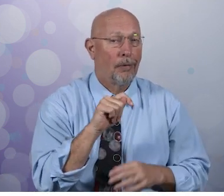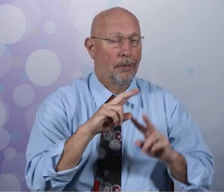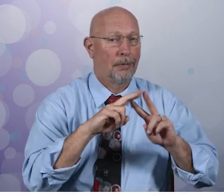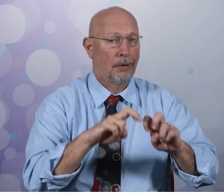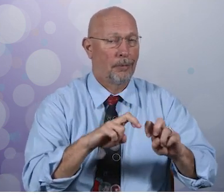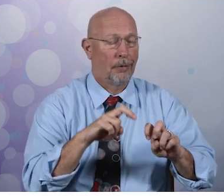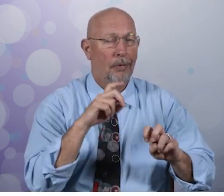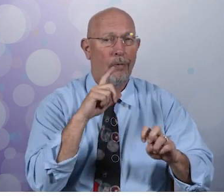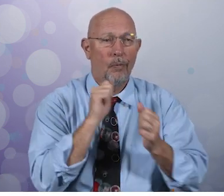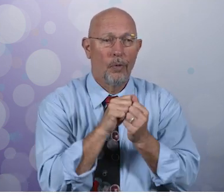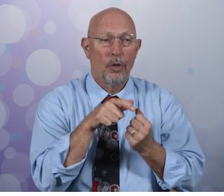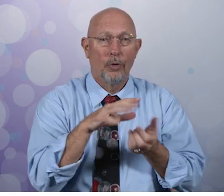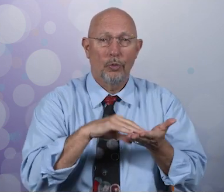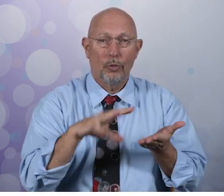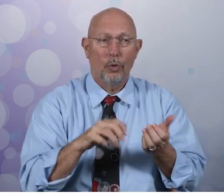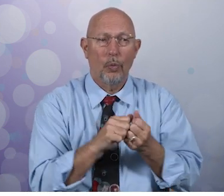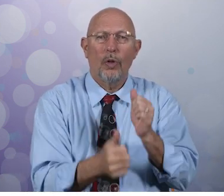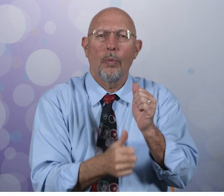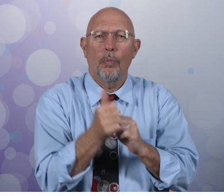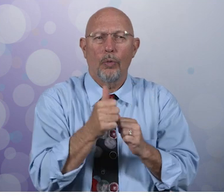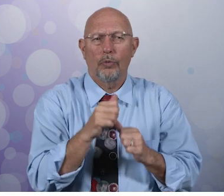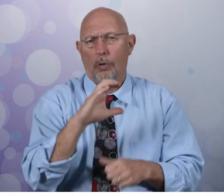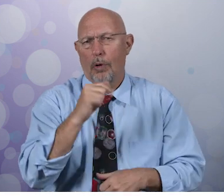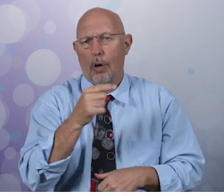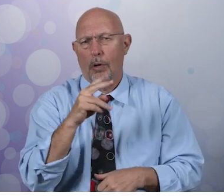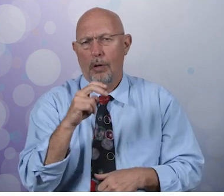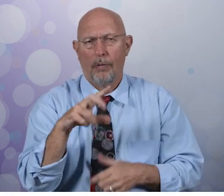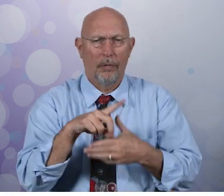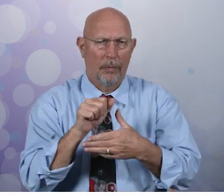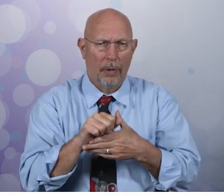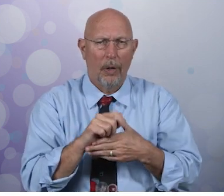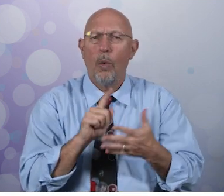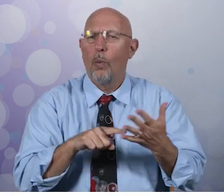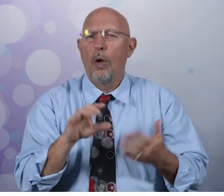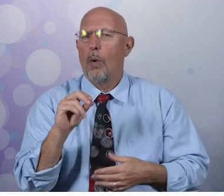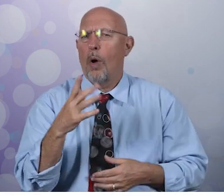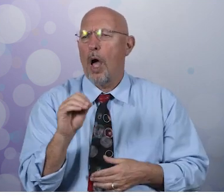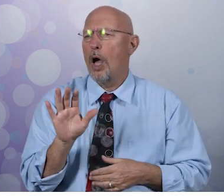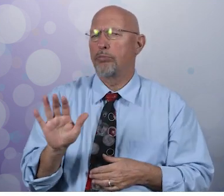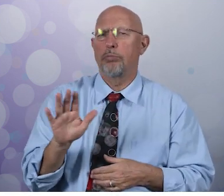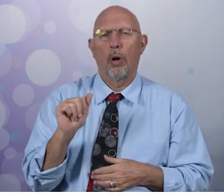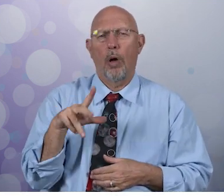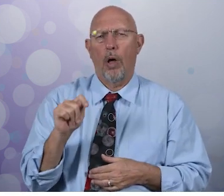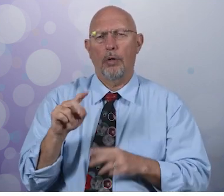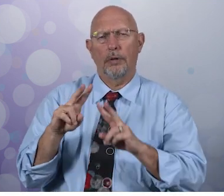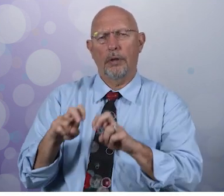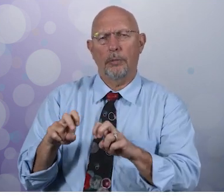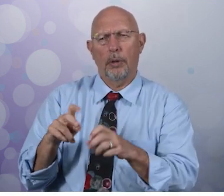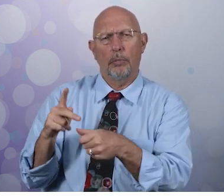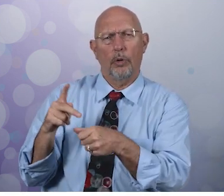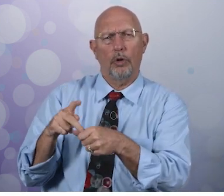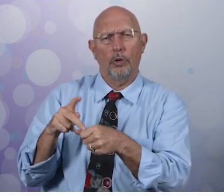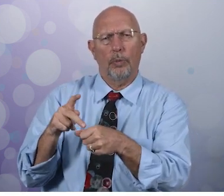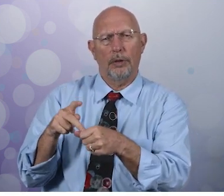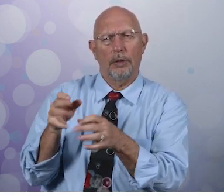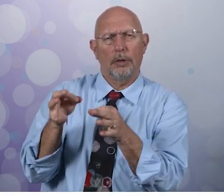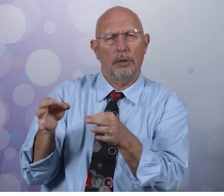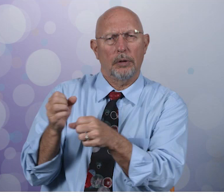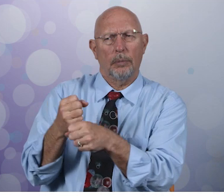with the most significant cognitive disabilities? What is Ohio's Alternate Assessment Participation Decision-Making Tool?